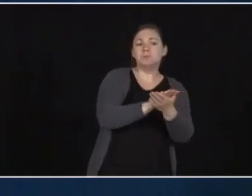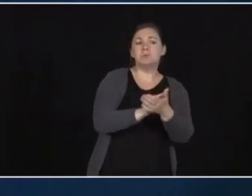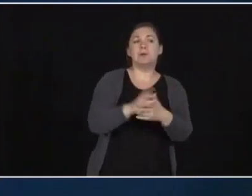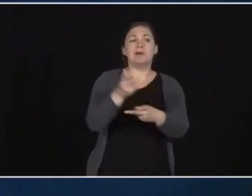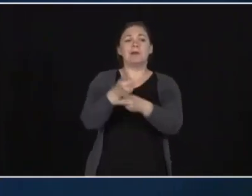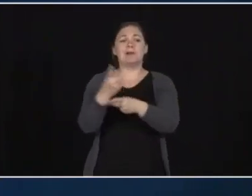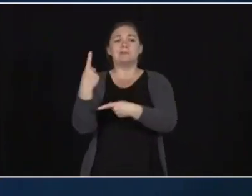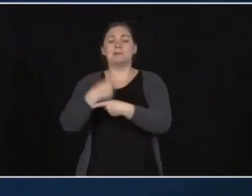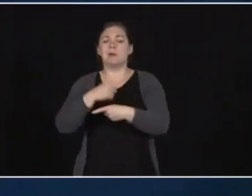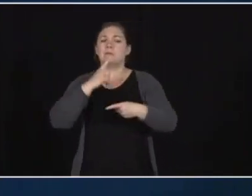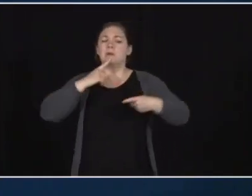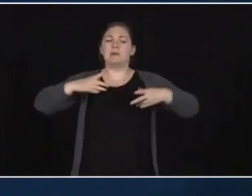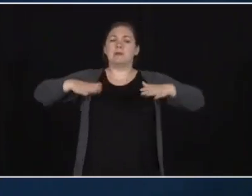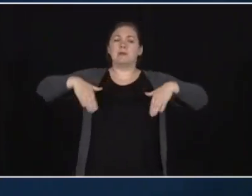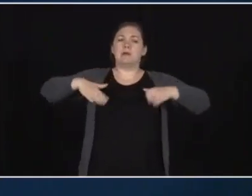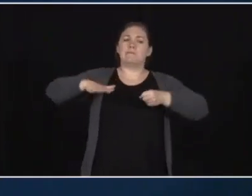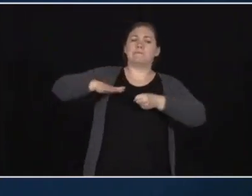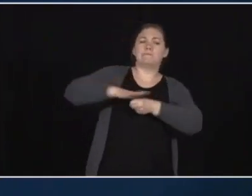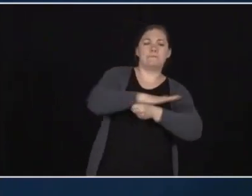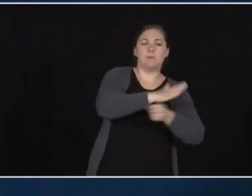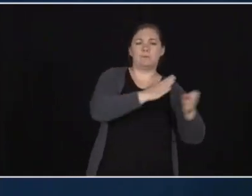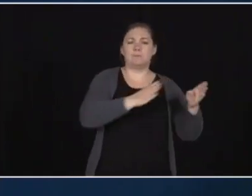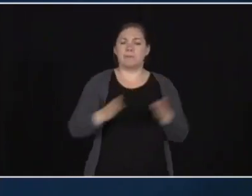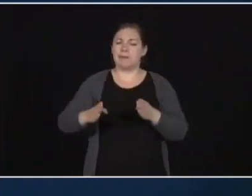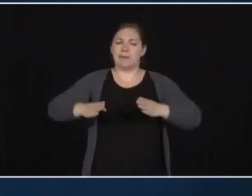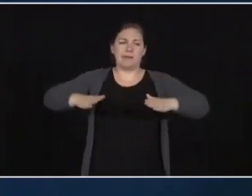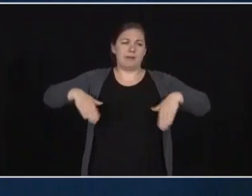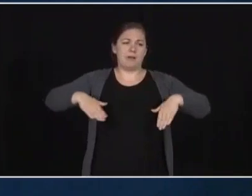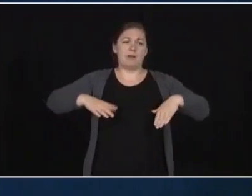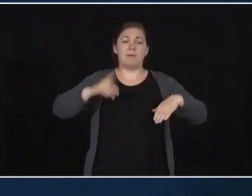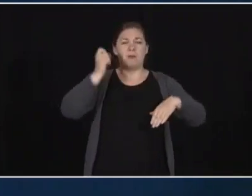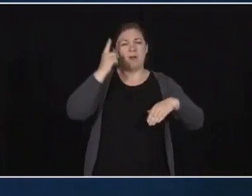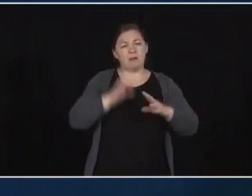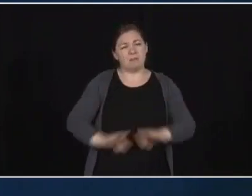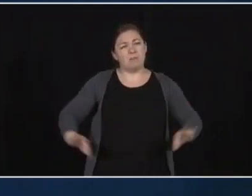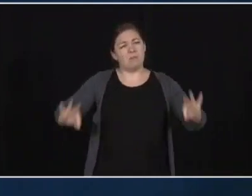but not sorting through the plan but that is clearly an area that will be important not just